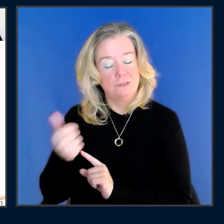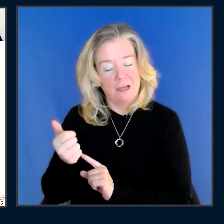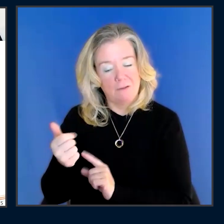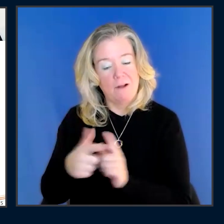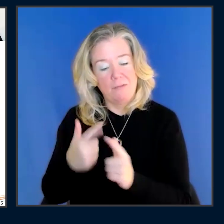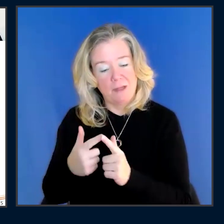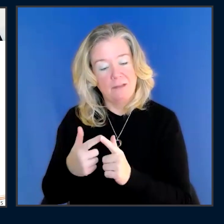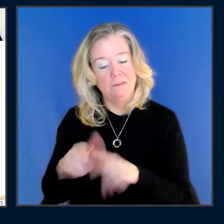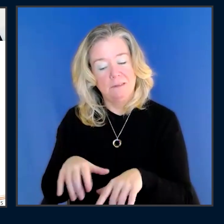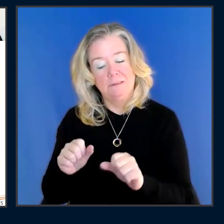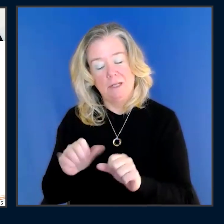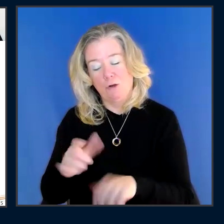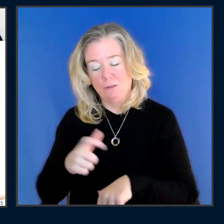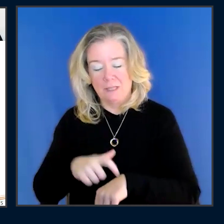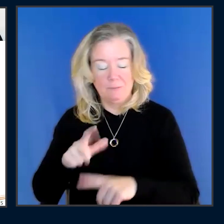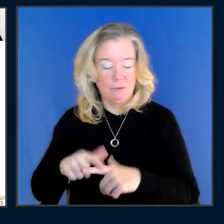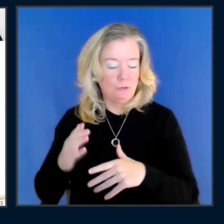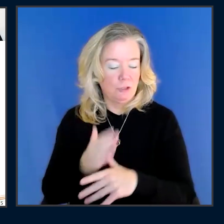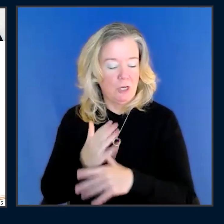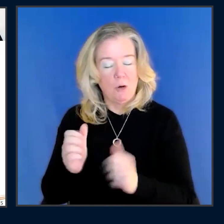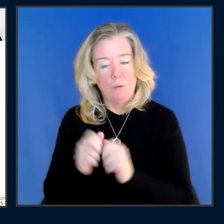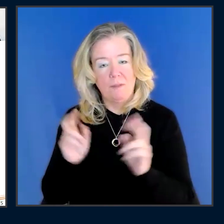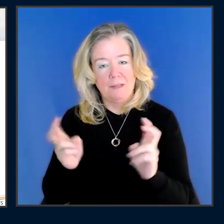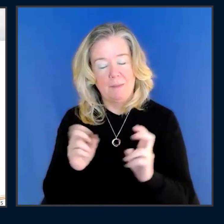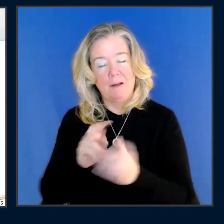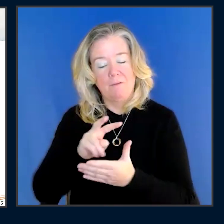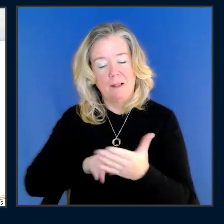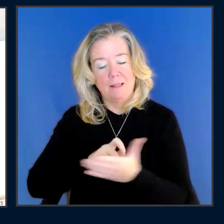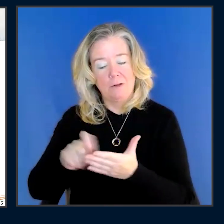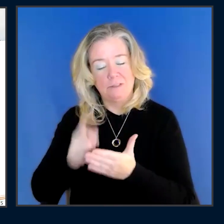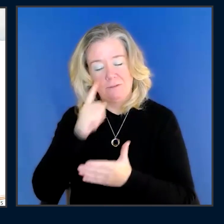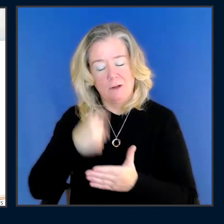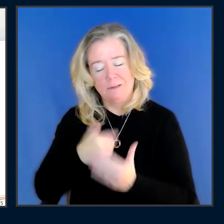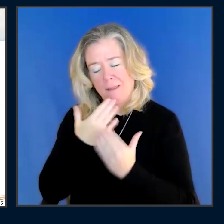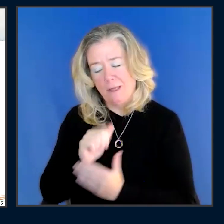and take her liberty to share about the topic of literacy with us. Thanks, Ann.